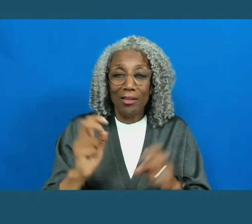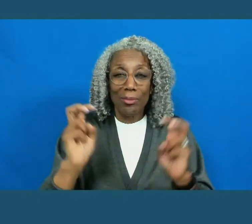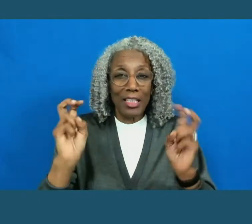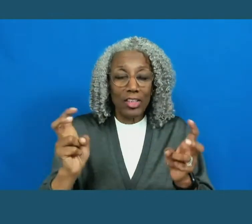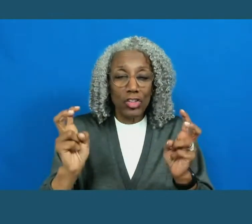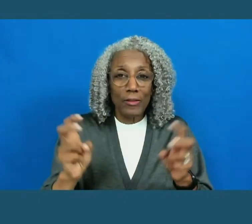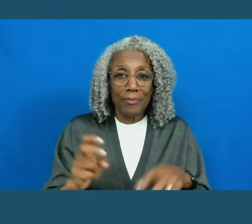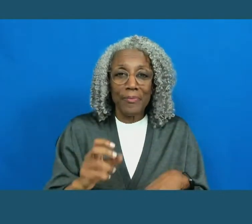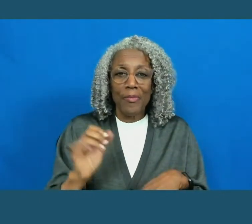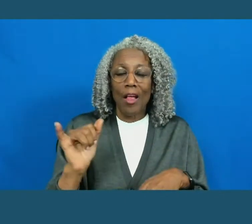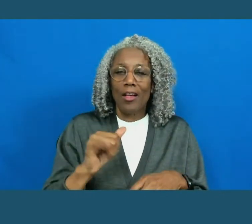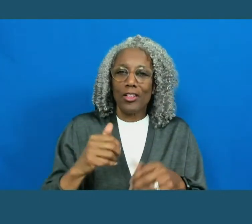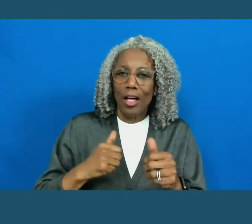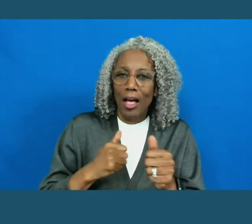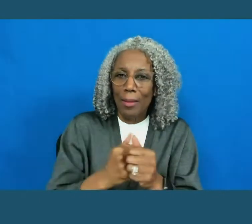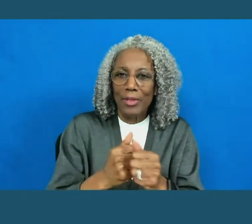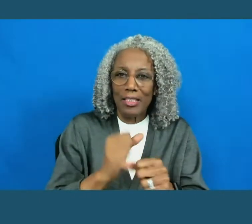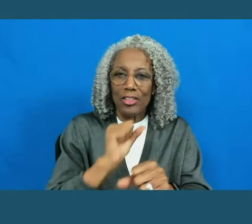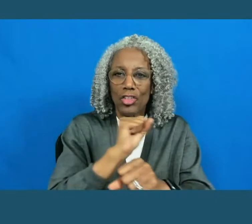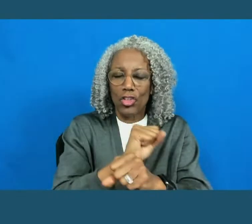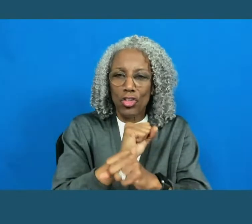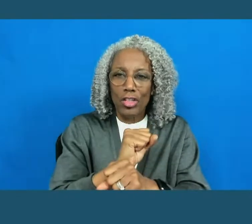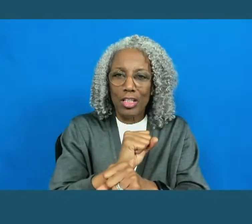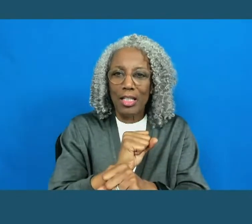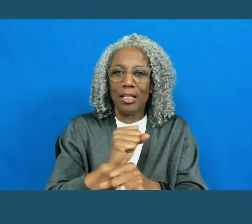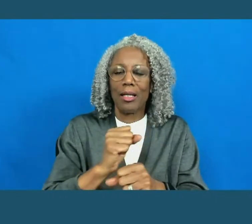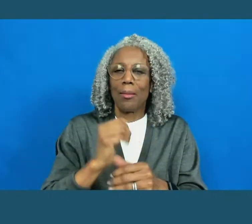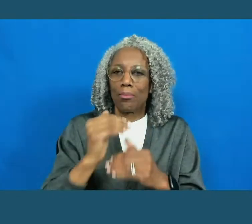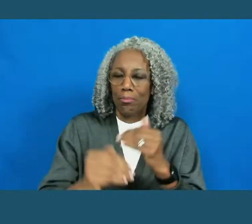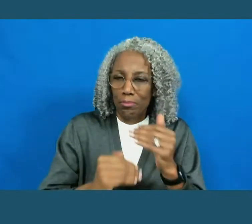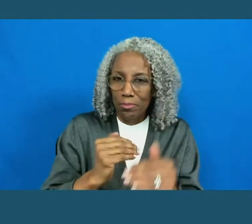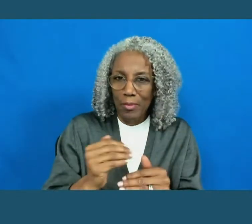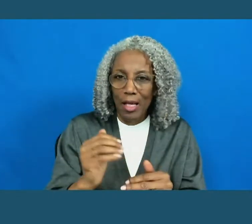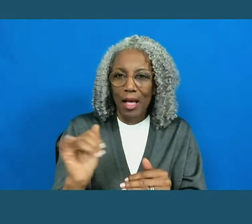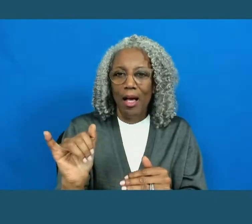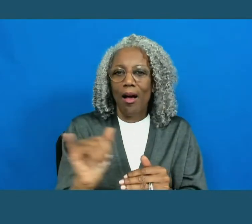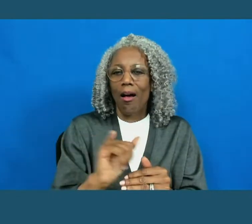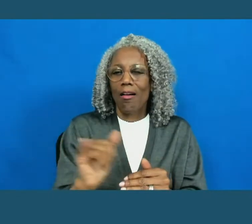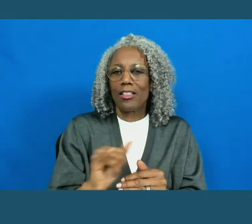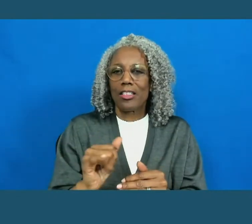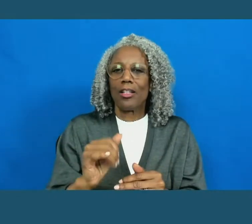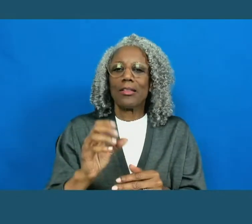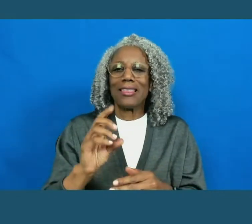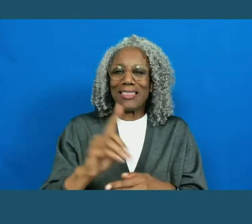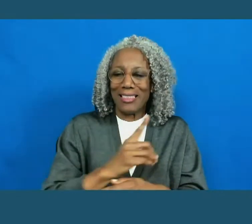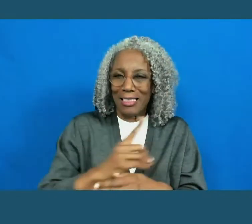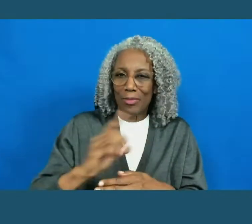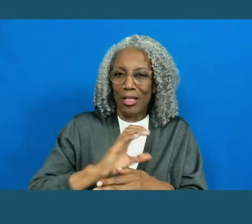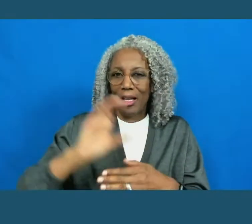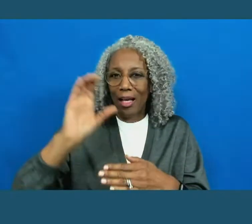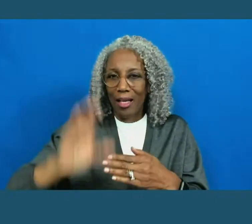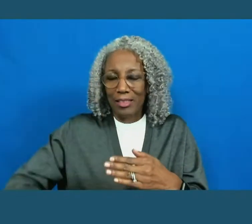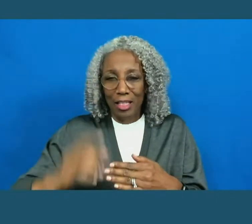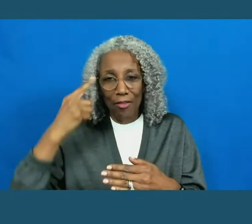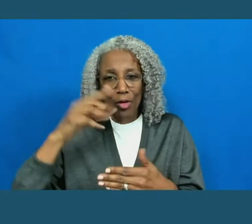the bathroom safety issue with immediate next steps with regard to updates to security protocols and disciplinary concept?